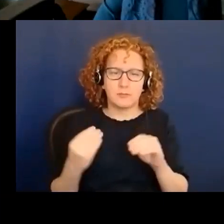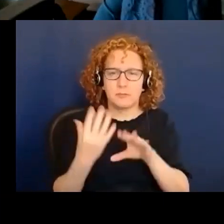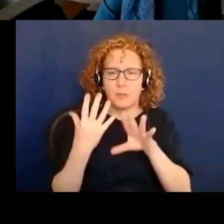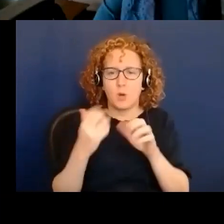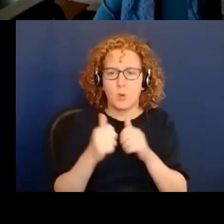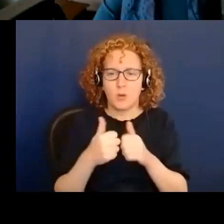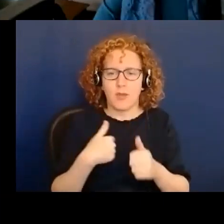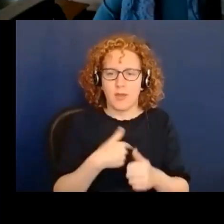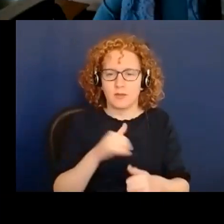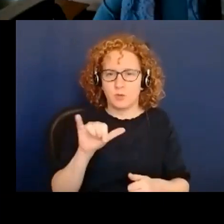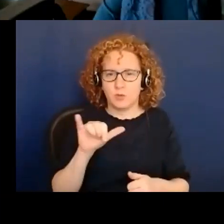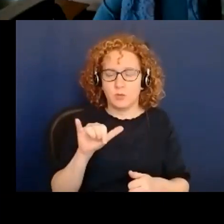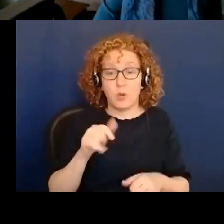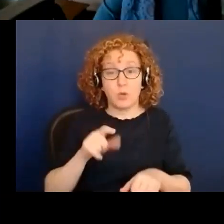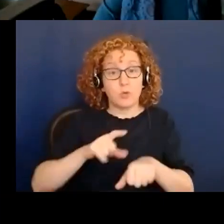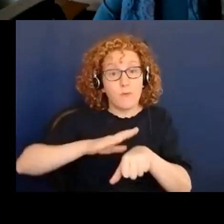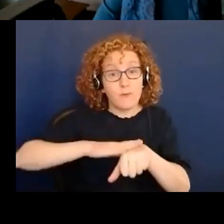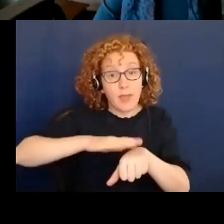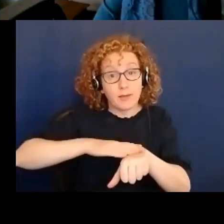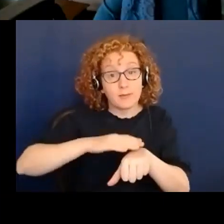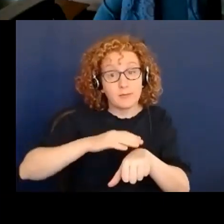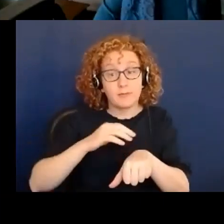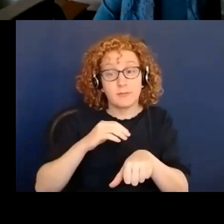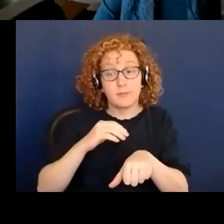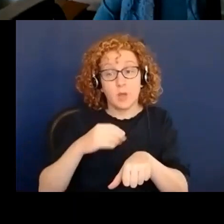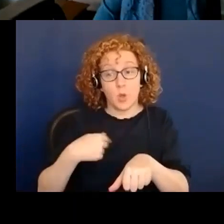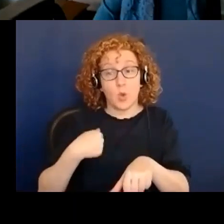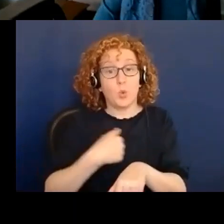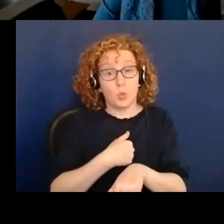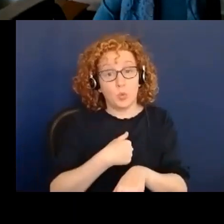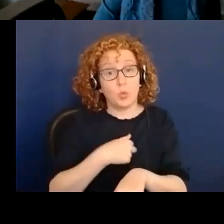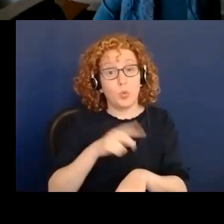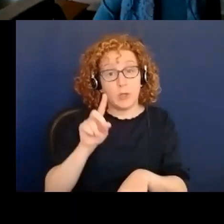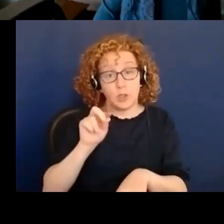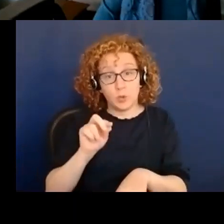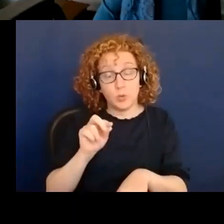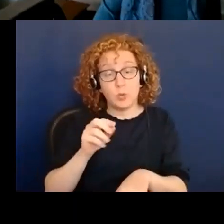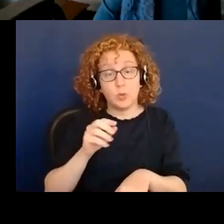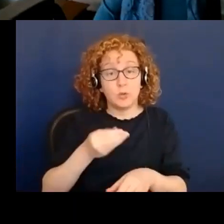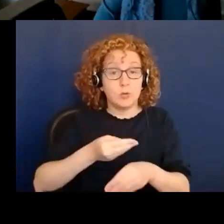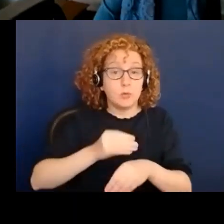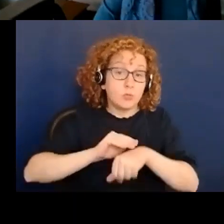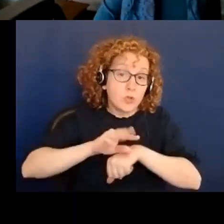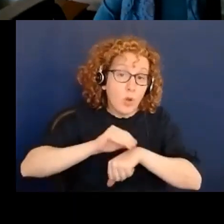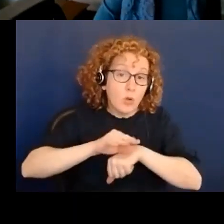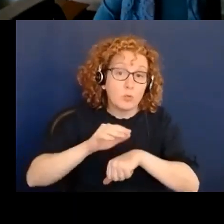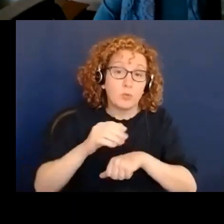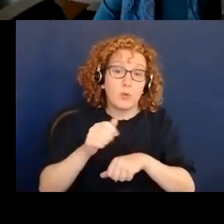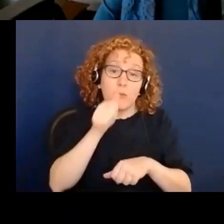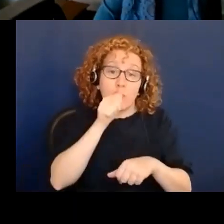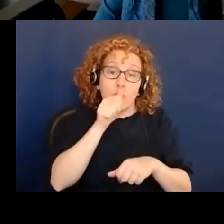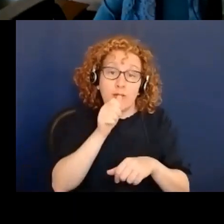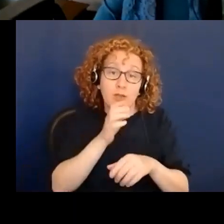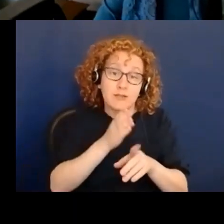i also flagged the fact that we do consult with with some private sector experts as well as some